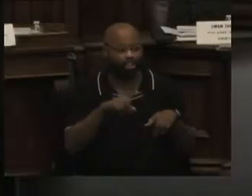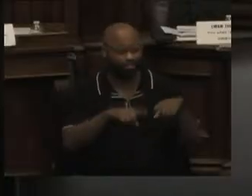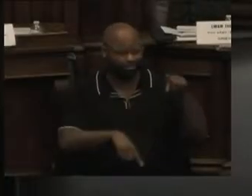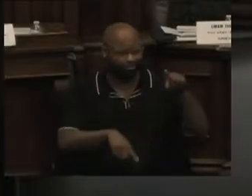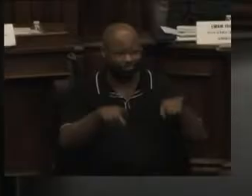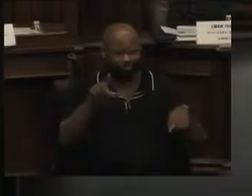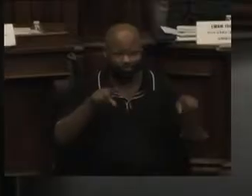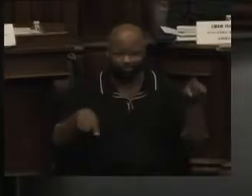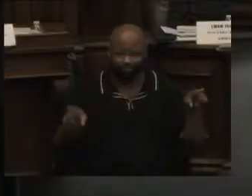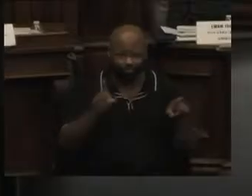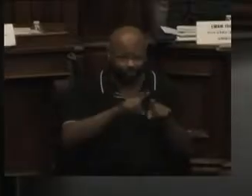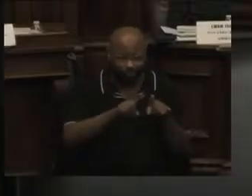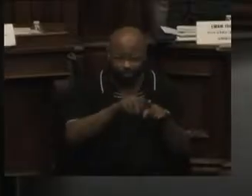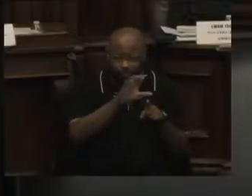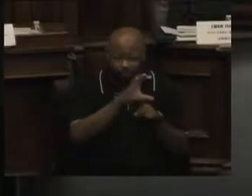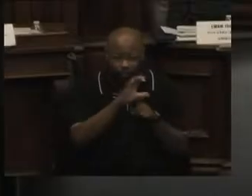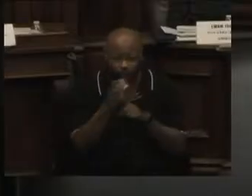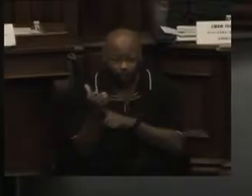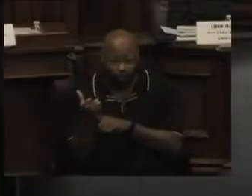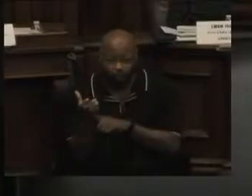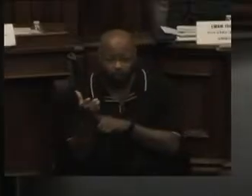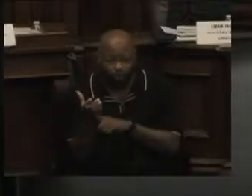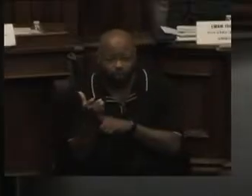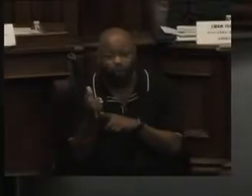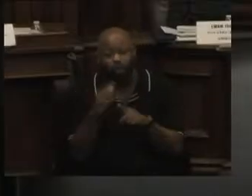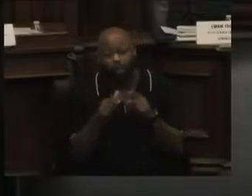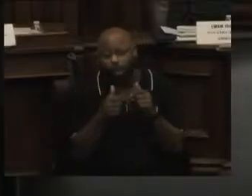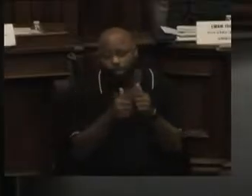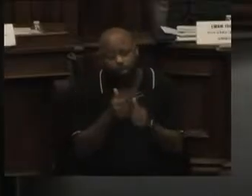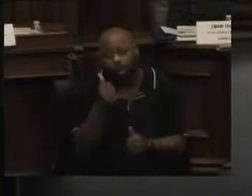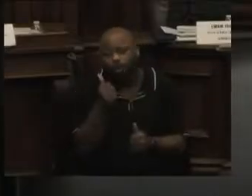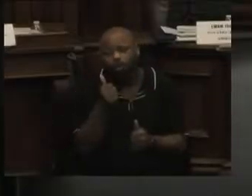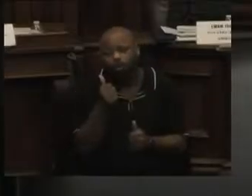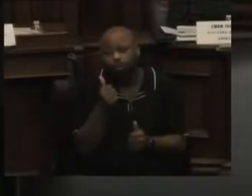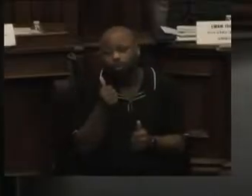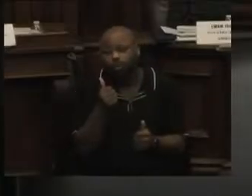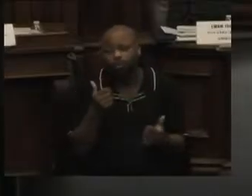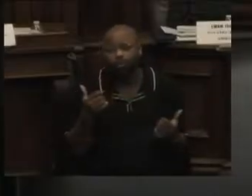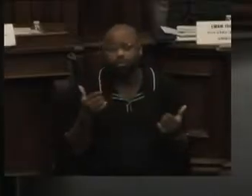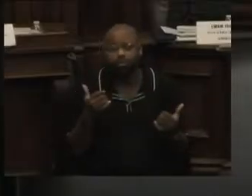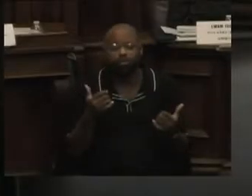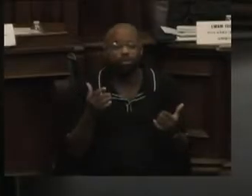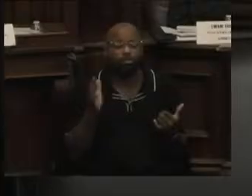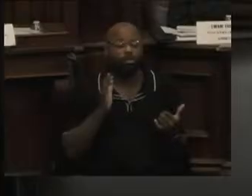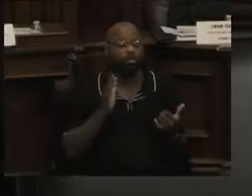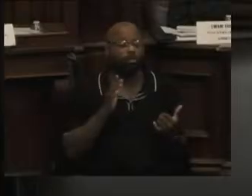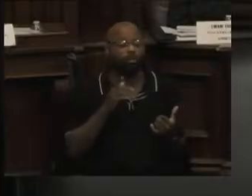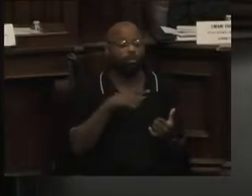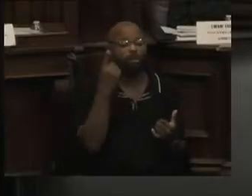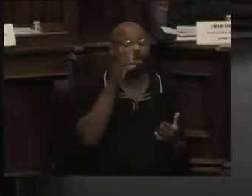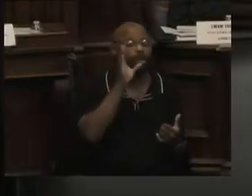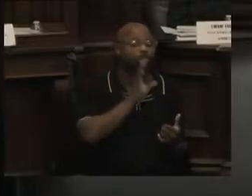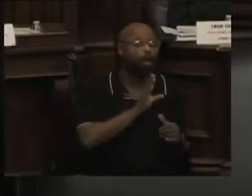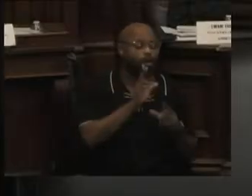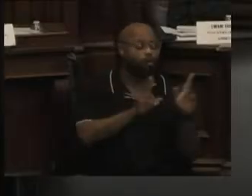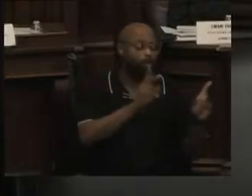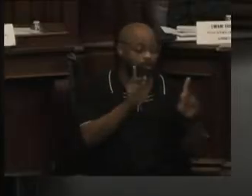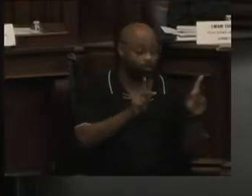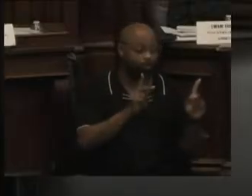because the city of Rochester is a diversity of different